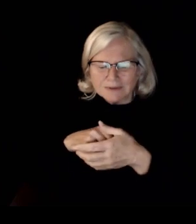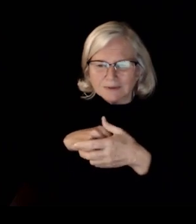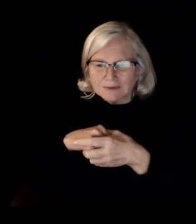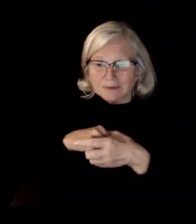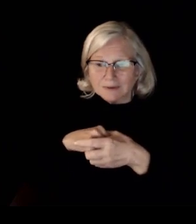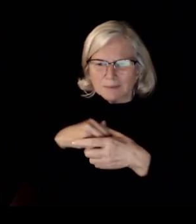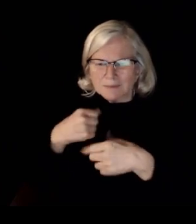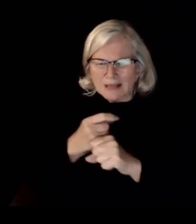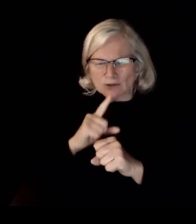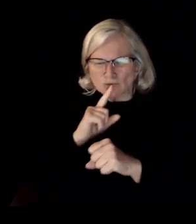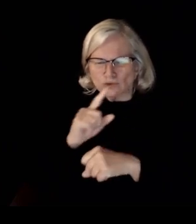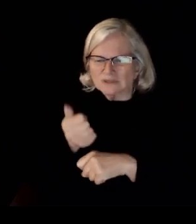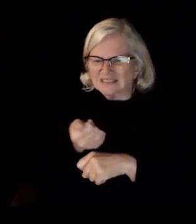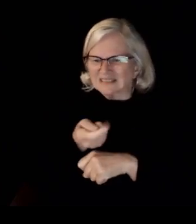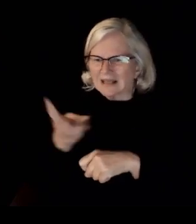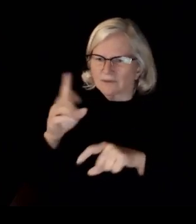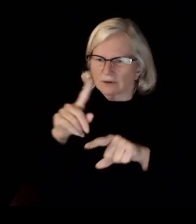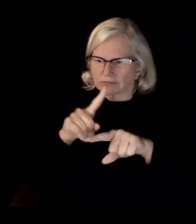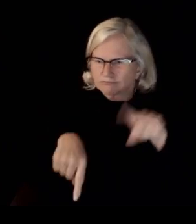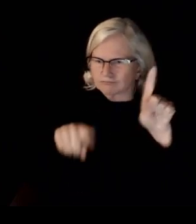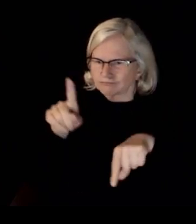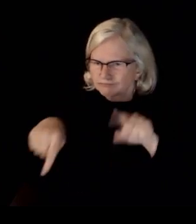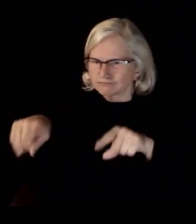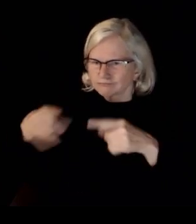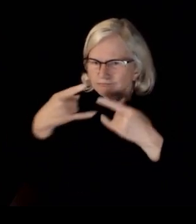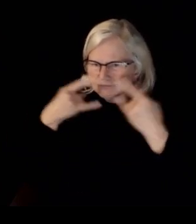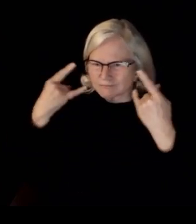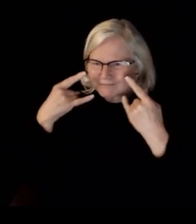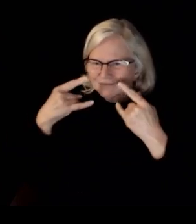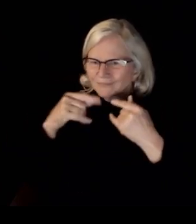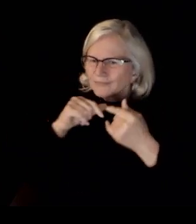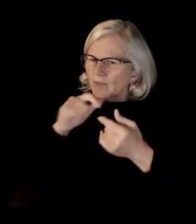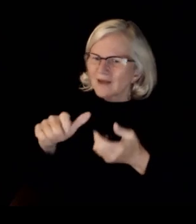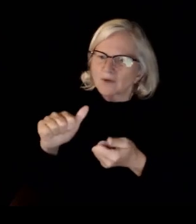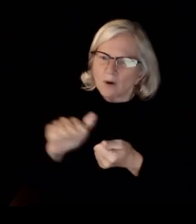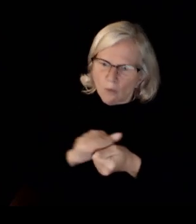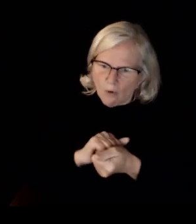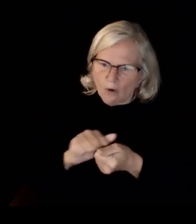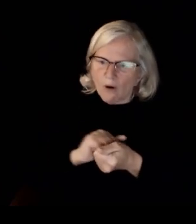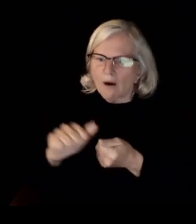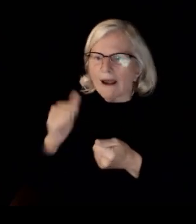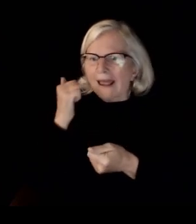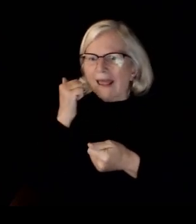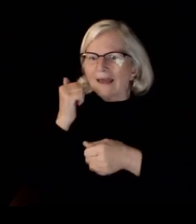you don't have to wash them every night and I hang them on the hooks that I usually hang